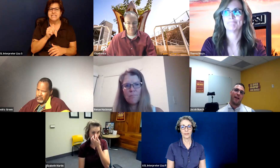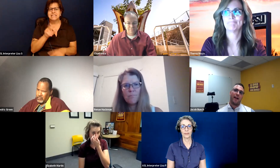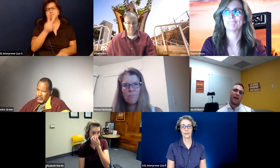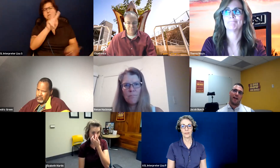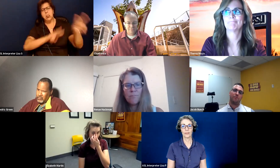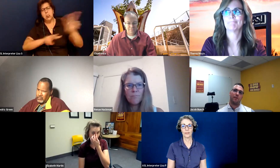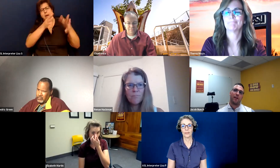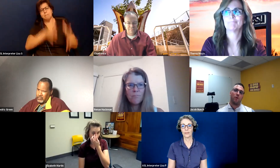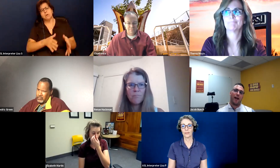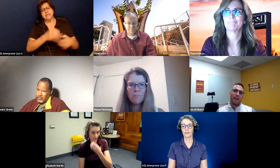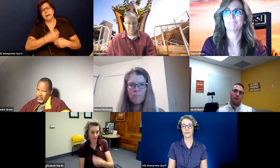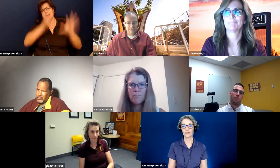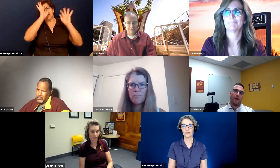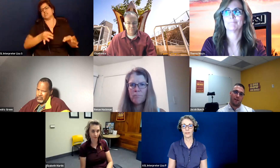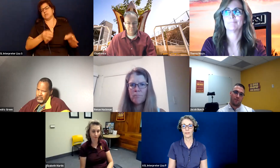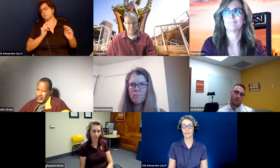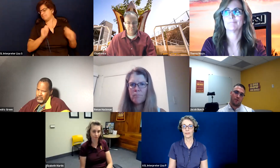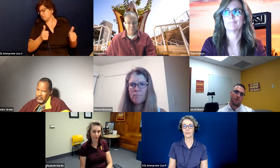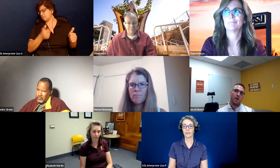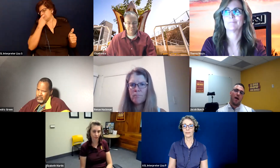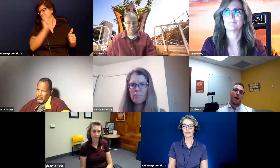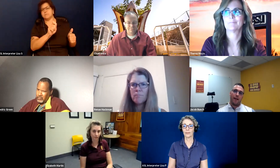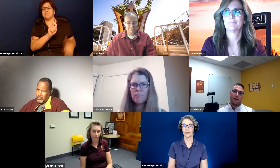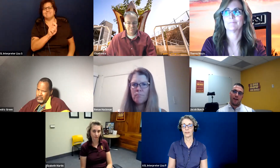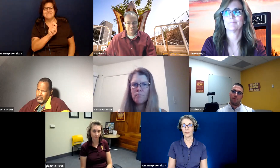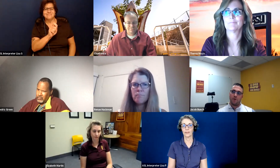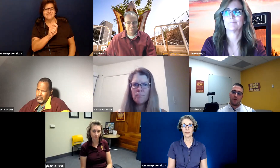And I feel like when I came to ASU and I really,